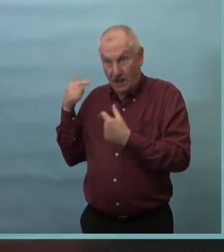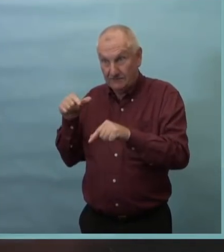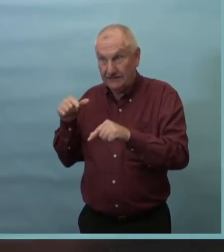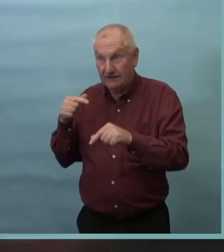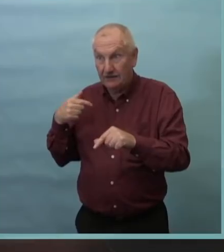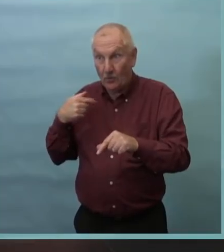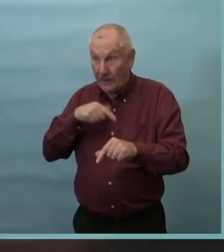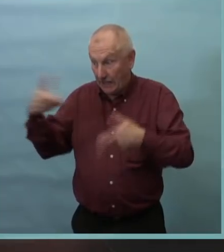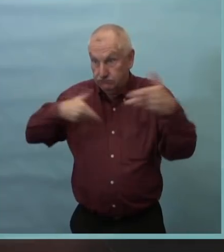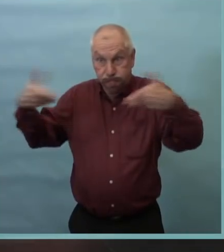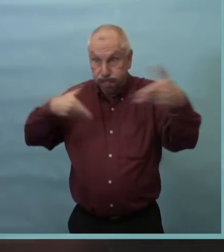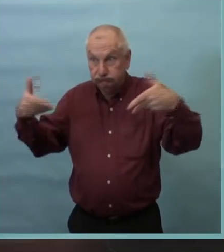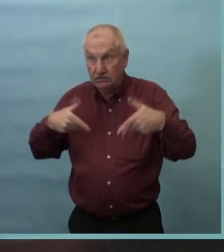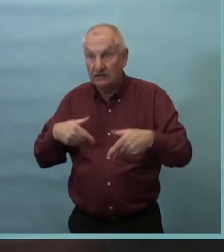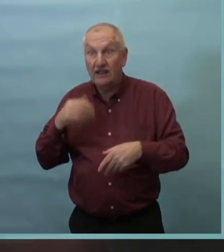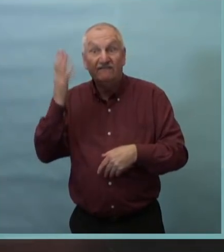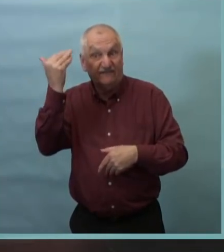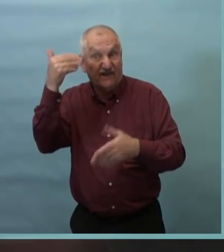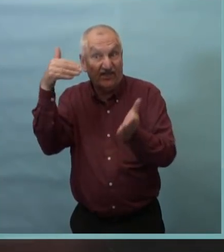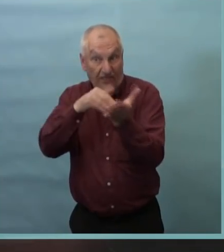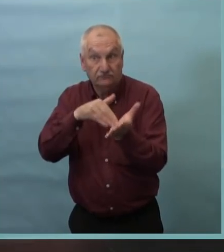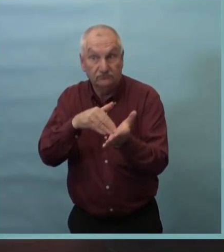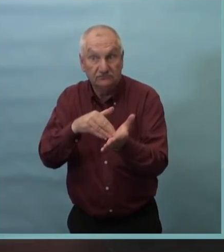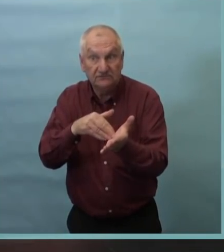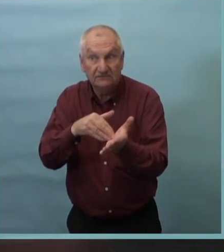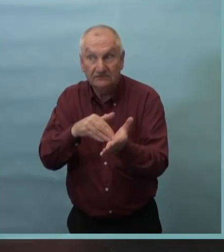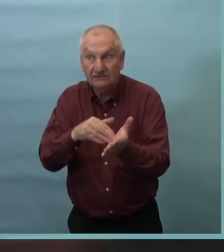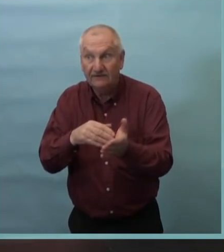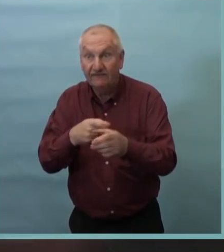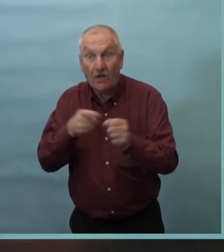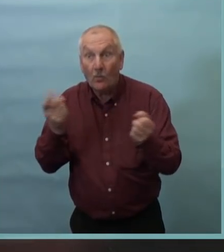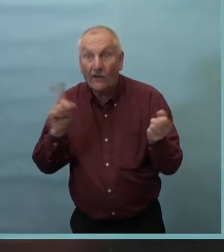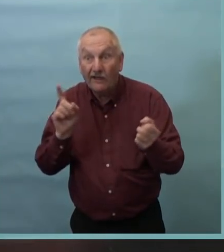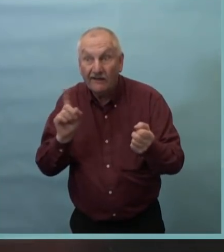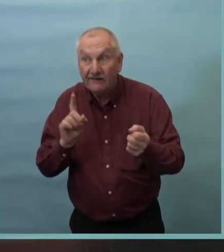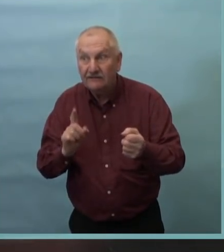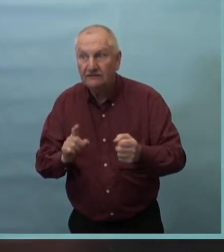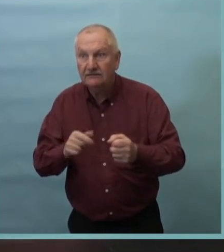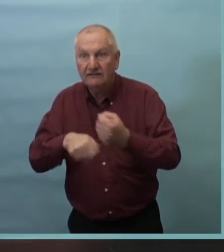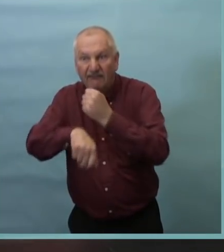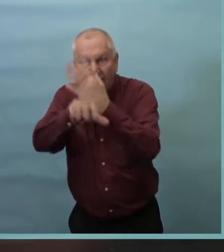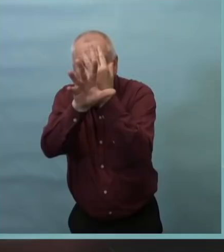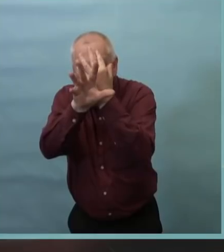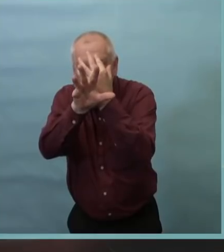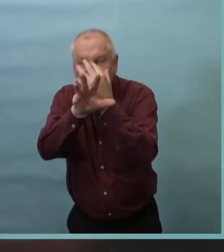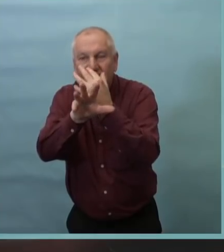weekend the Manitoba government and the physicians agreed to expand the number